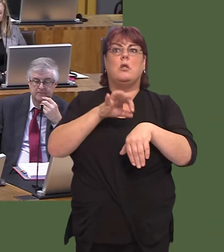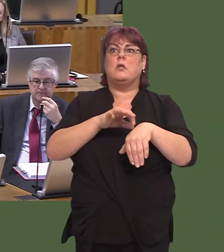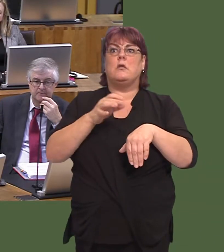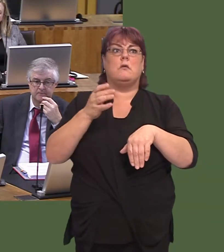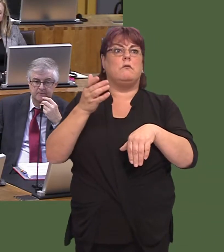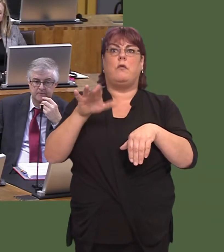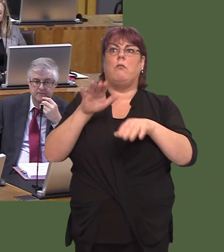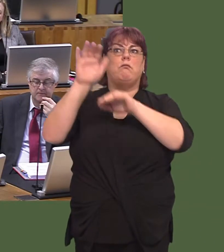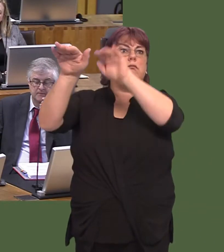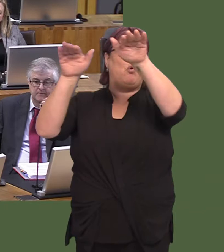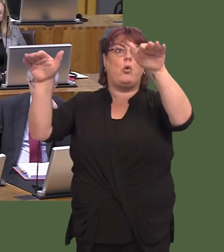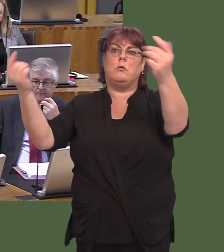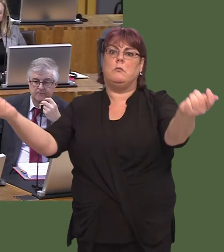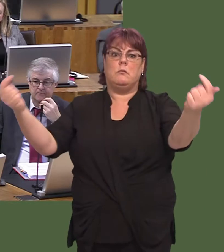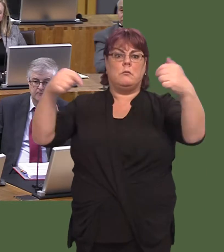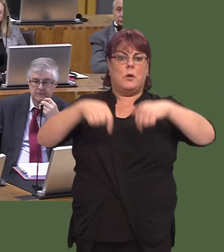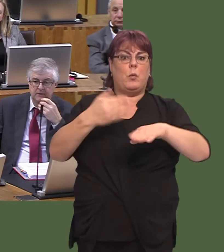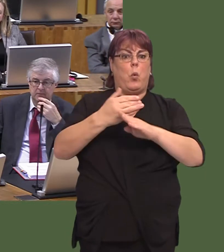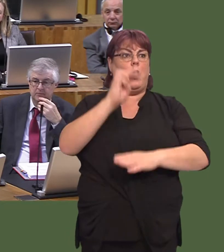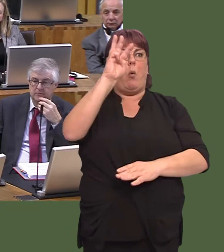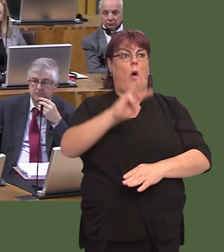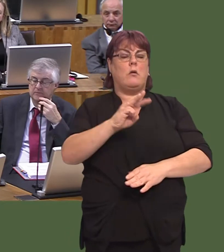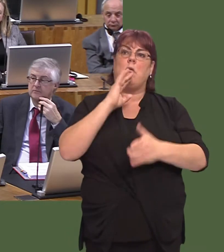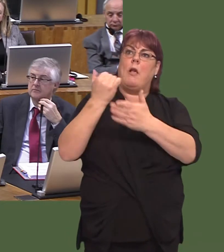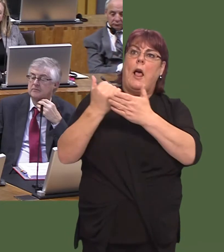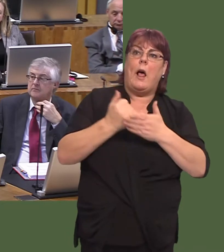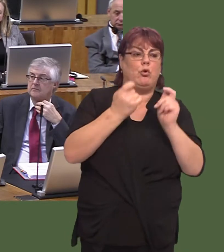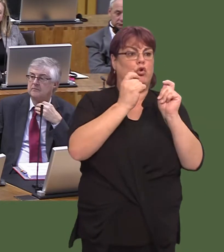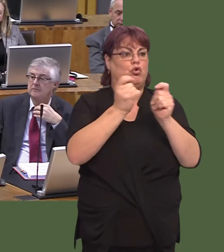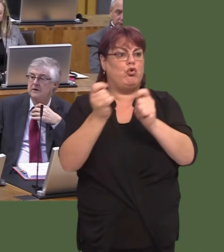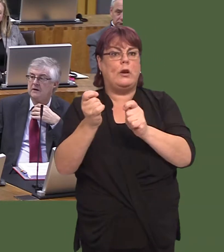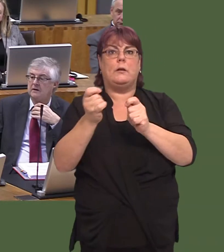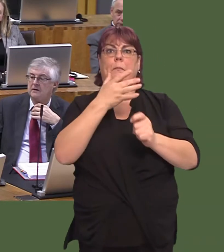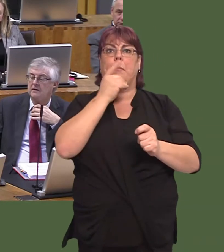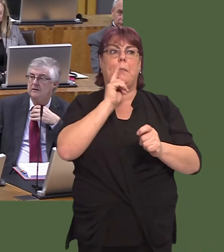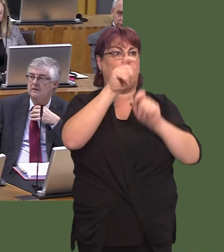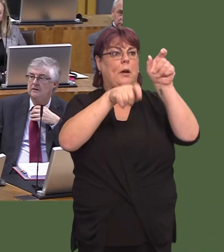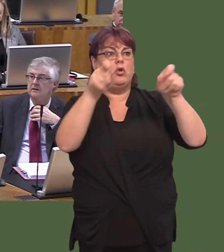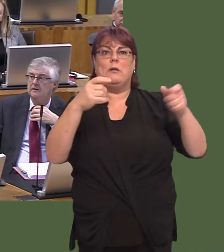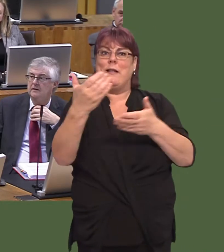the Welsh NHS, who contribute to treating our people, who save lives. For me, thatís far more important than checking their passports.